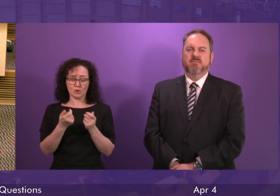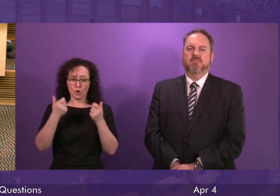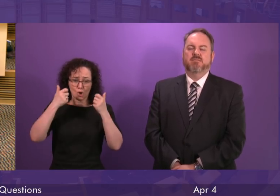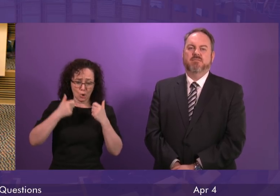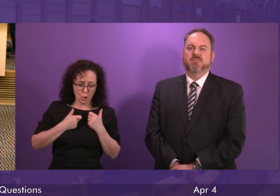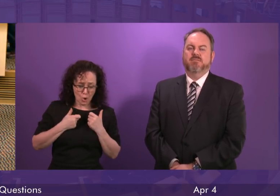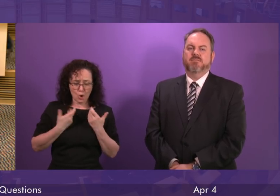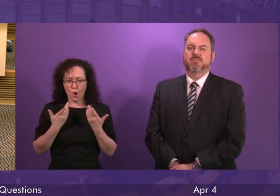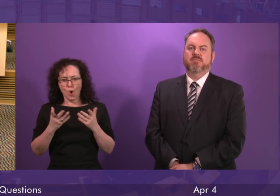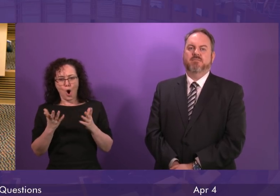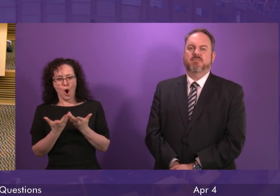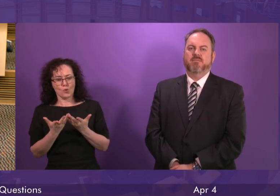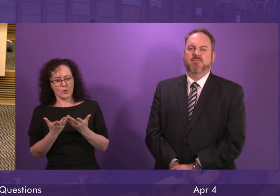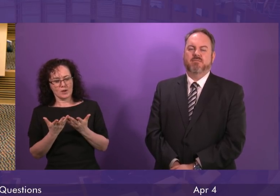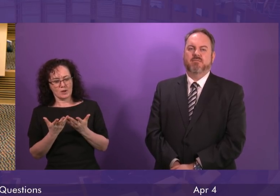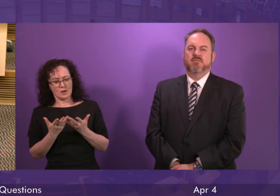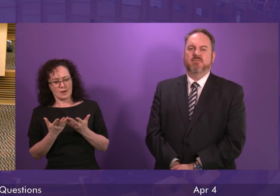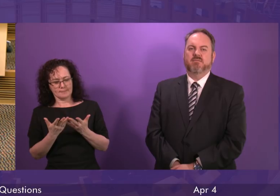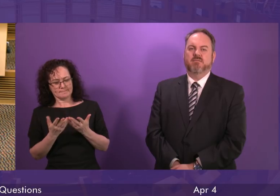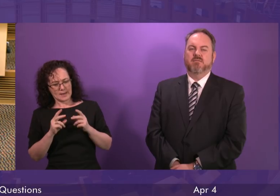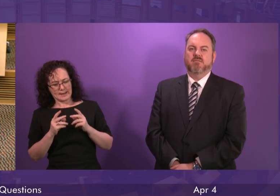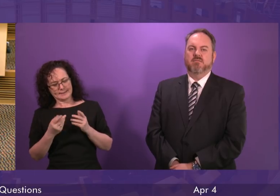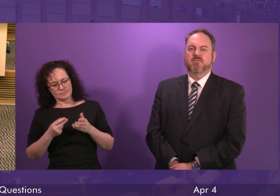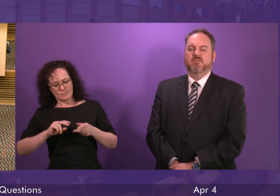lives and reduce harm. As was outlined in the new drug and alcohol strategy a few months